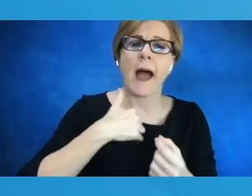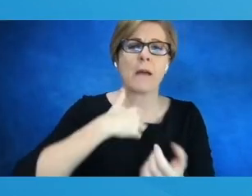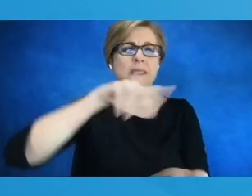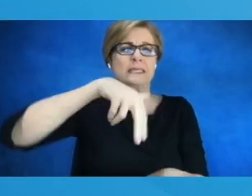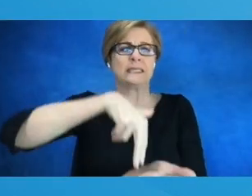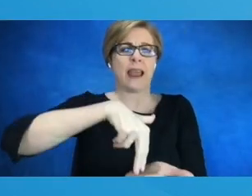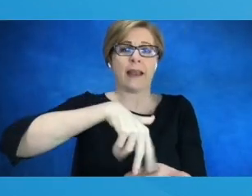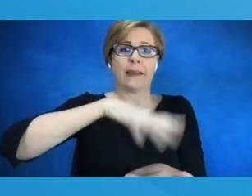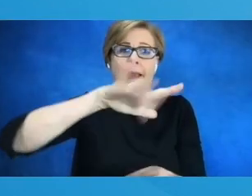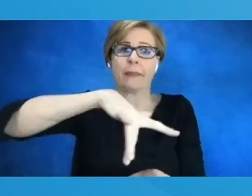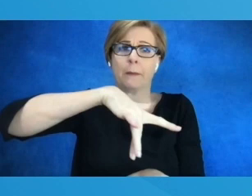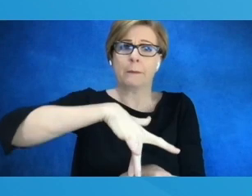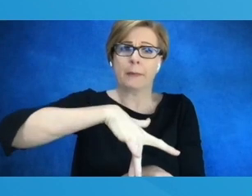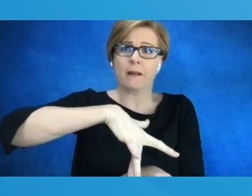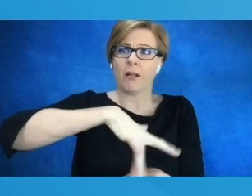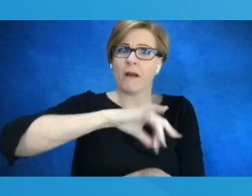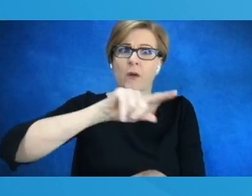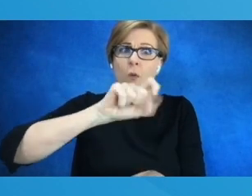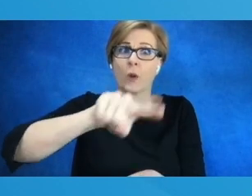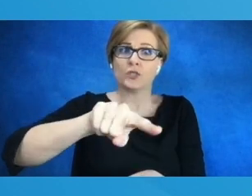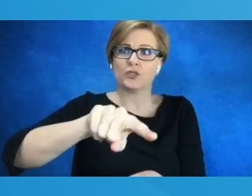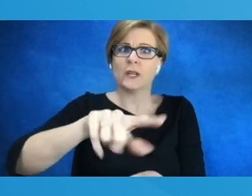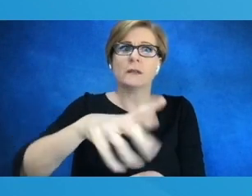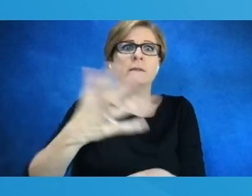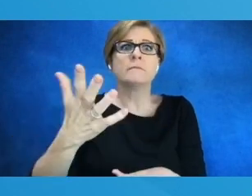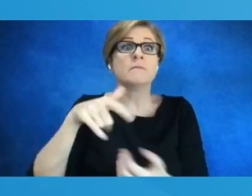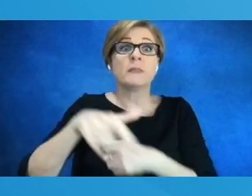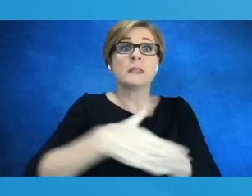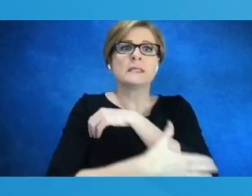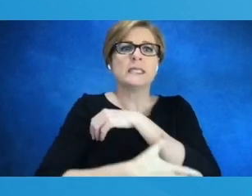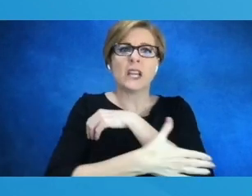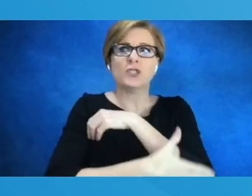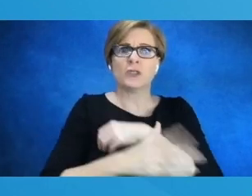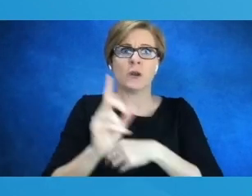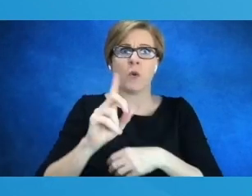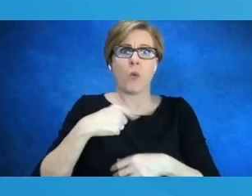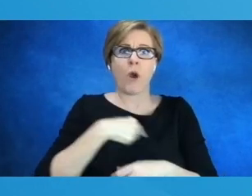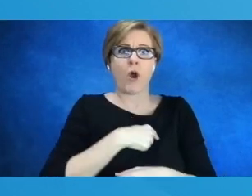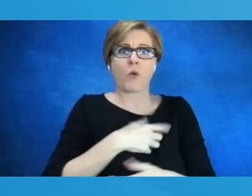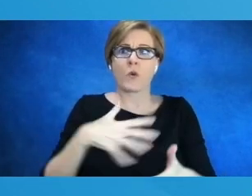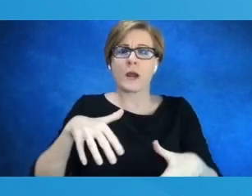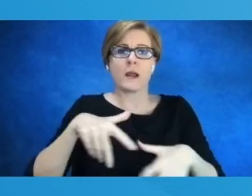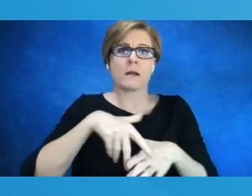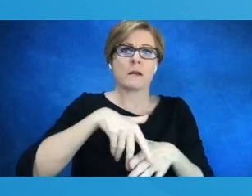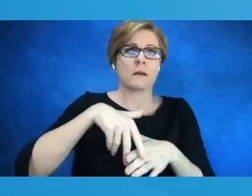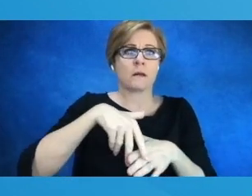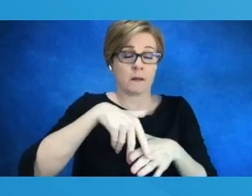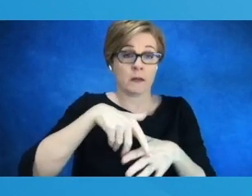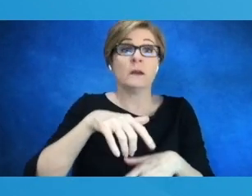As I shared before, we invited him to create this work specifically for our museum.